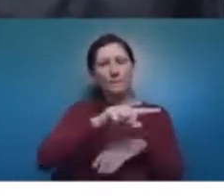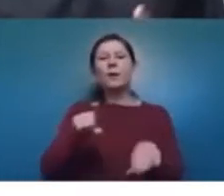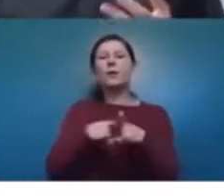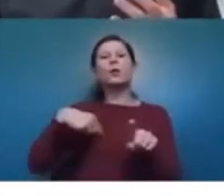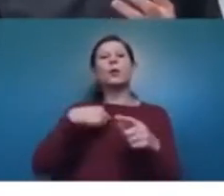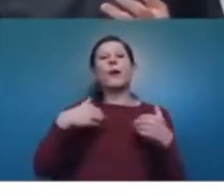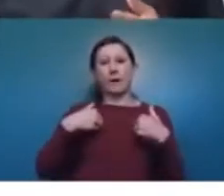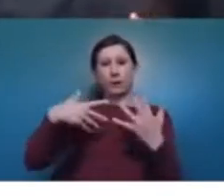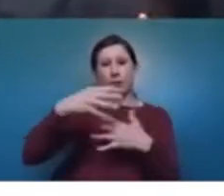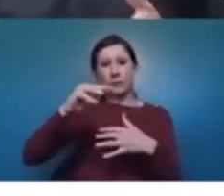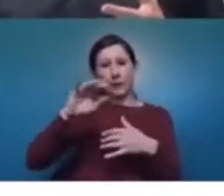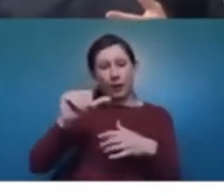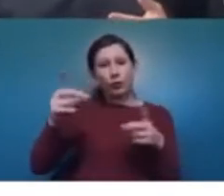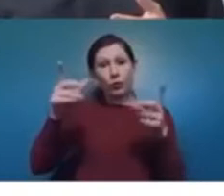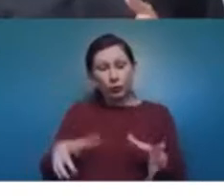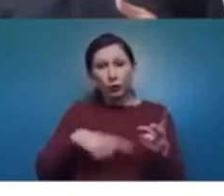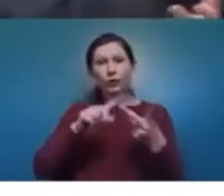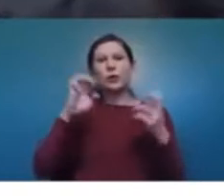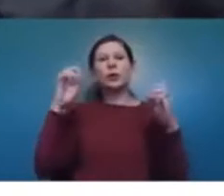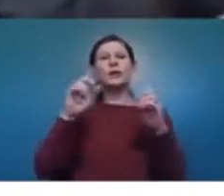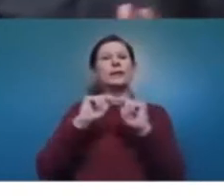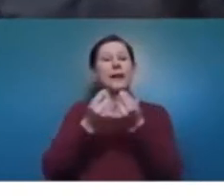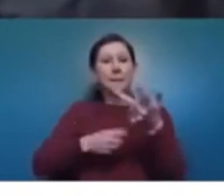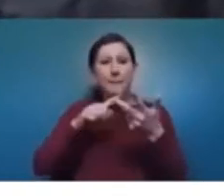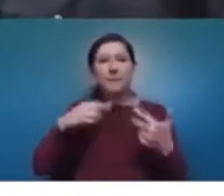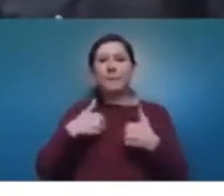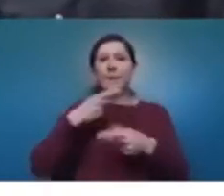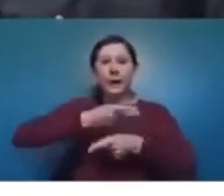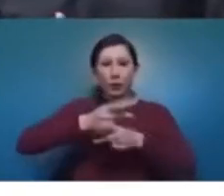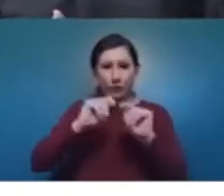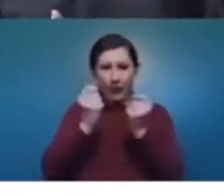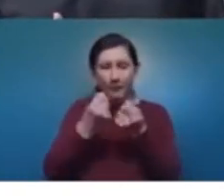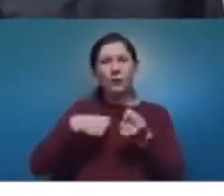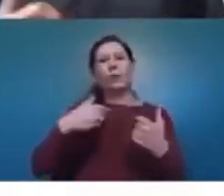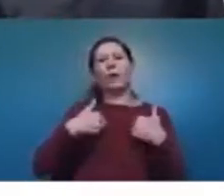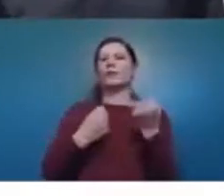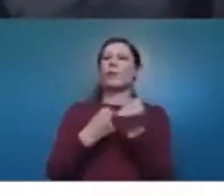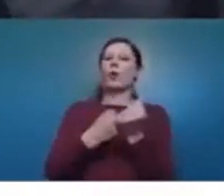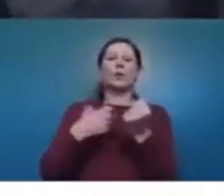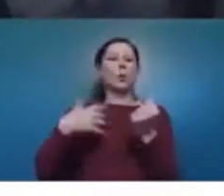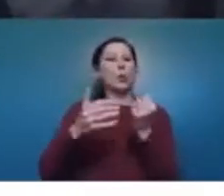social media director, our education team, our whole and animal care team and we have the support of a very talented